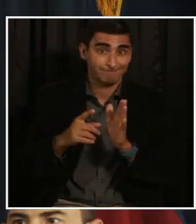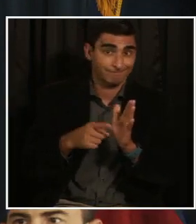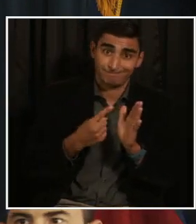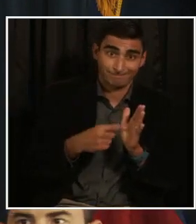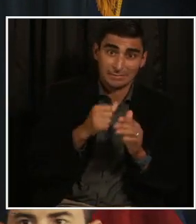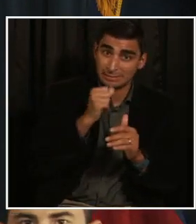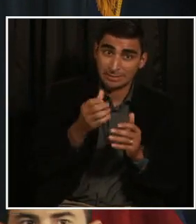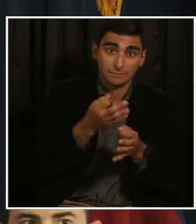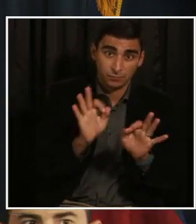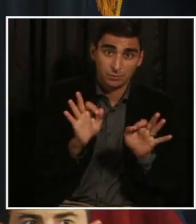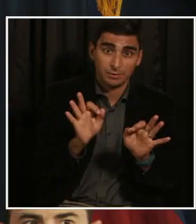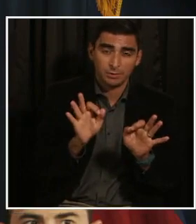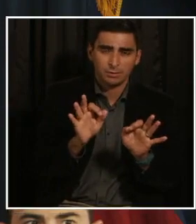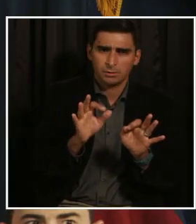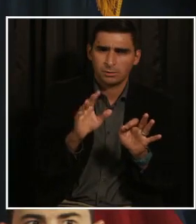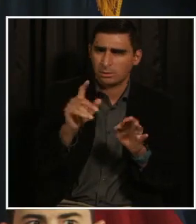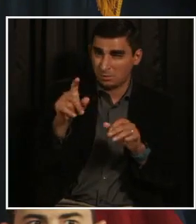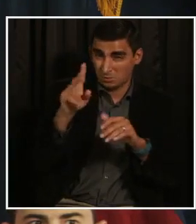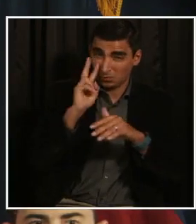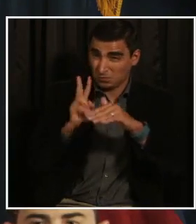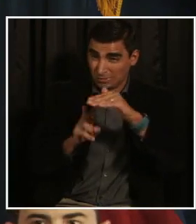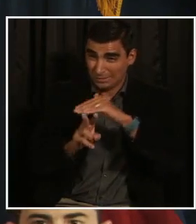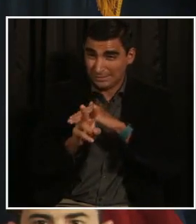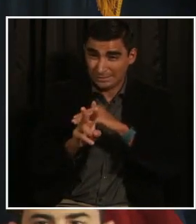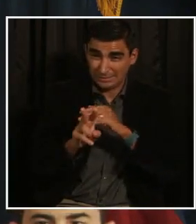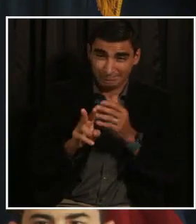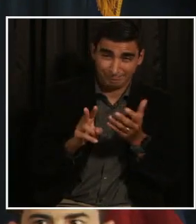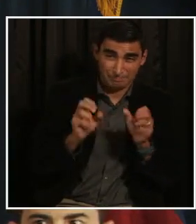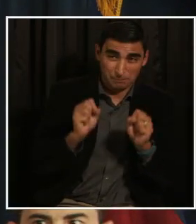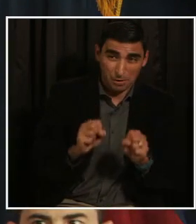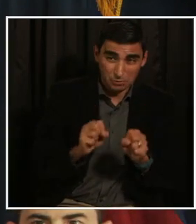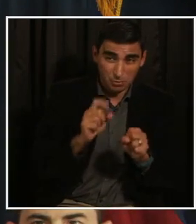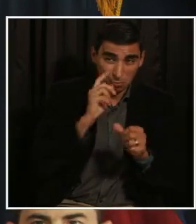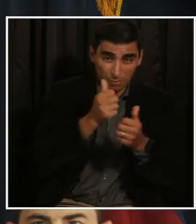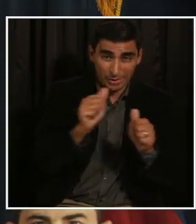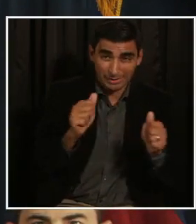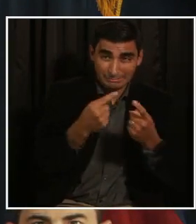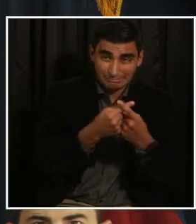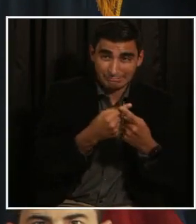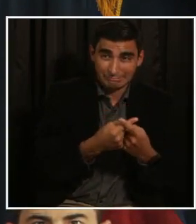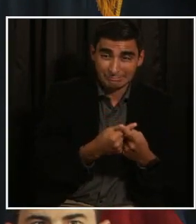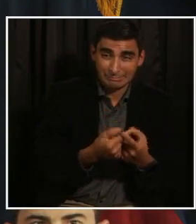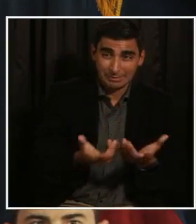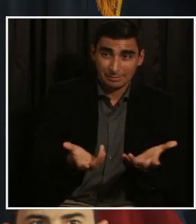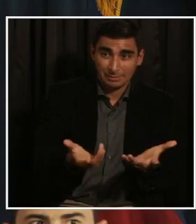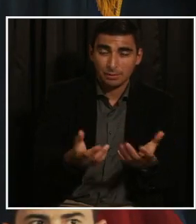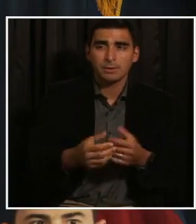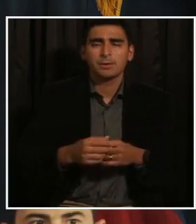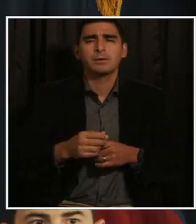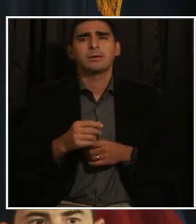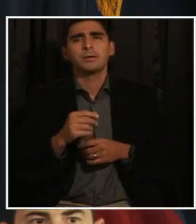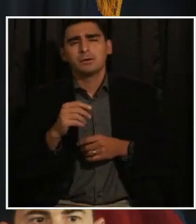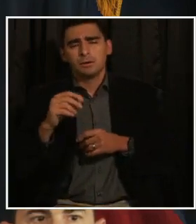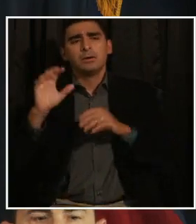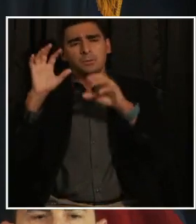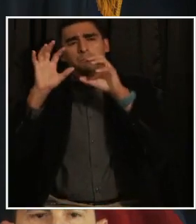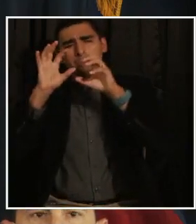so do you foresee any kind of a difficulty there with that yeah so so two things i mean the president's announcement is not too different than